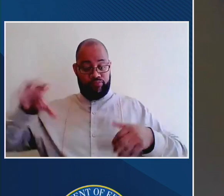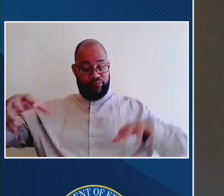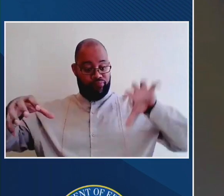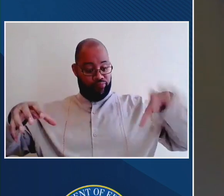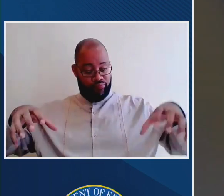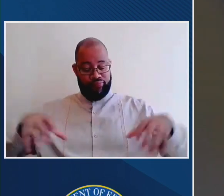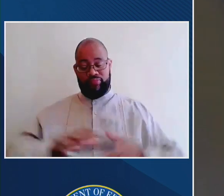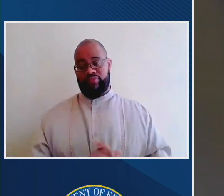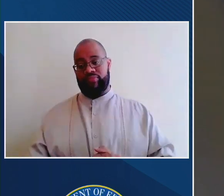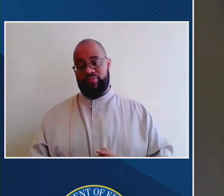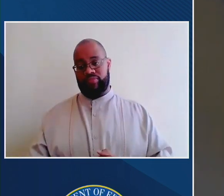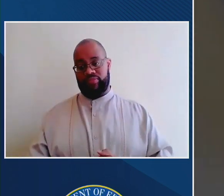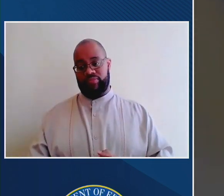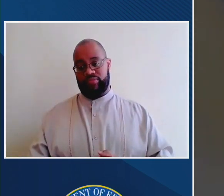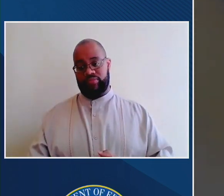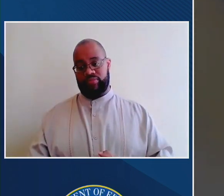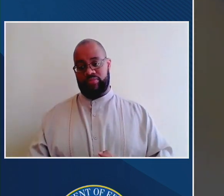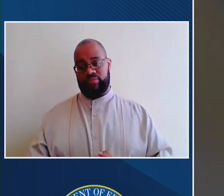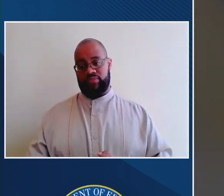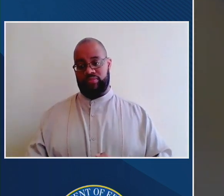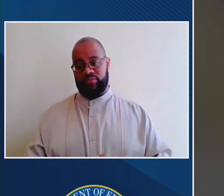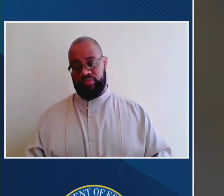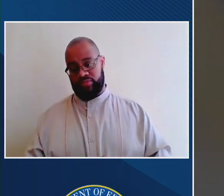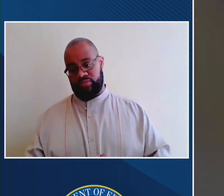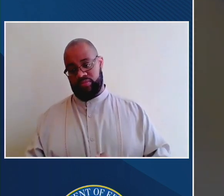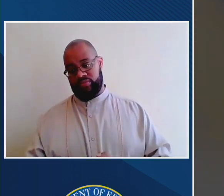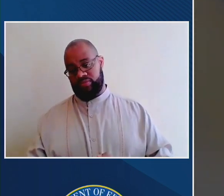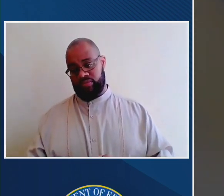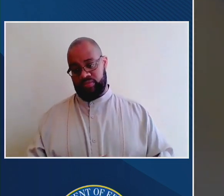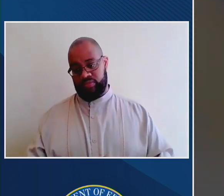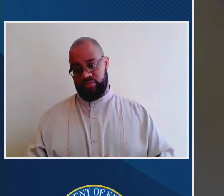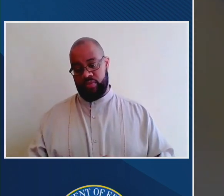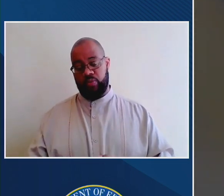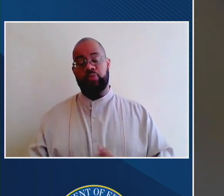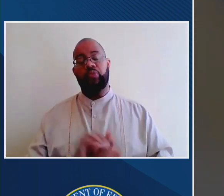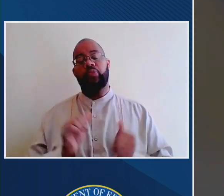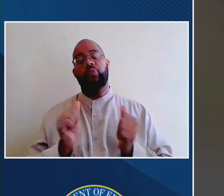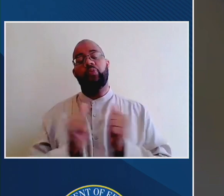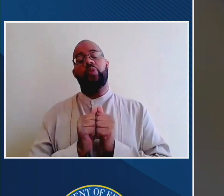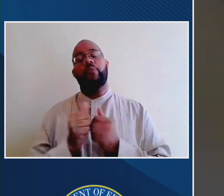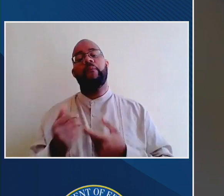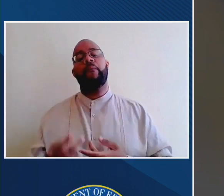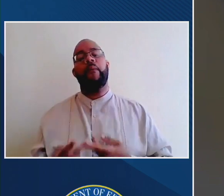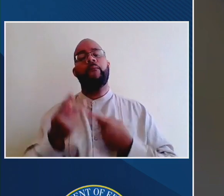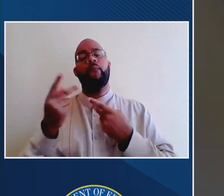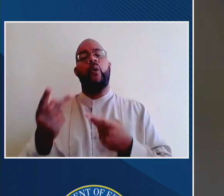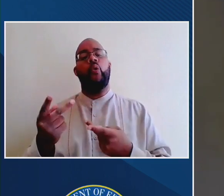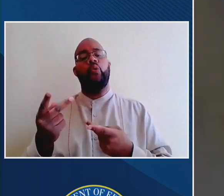with the proposed people that were made as